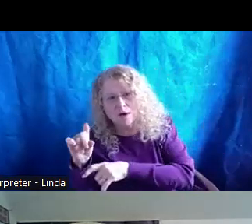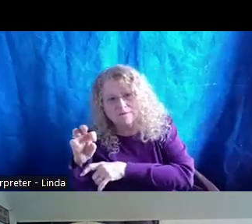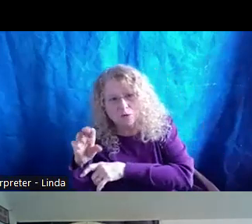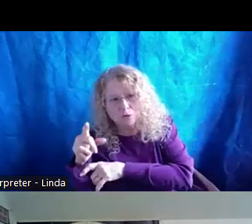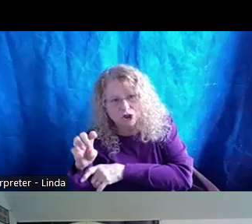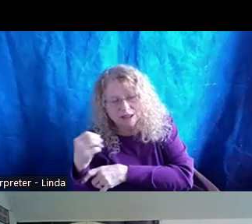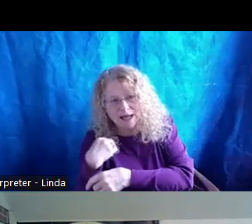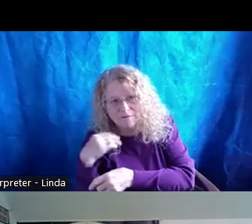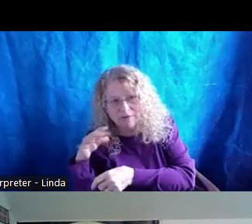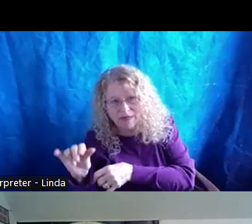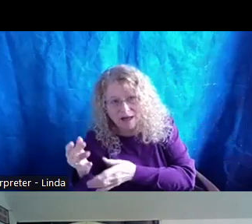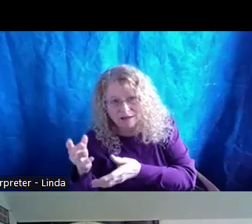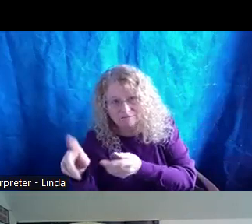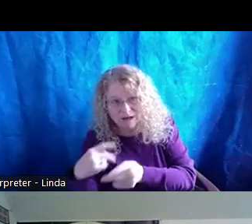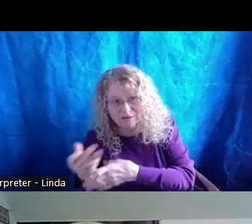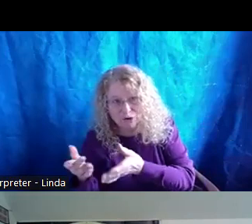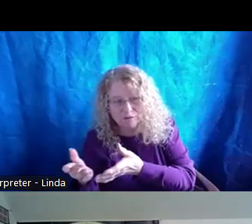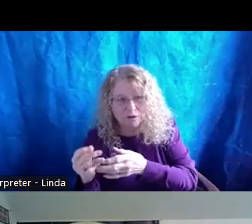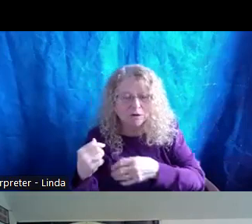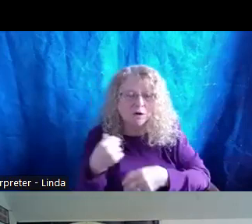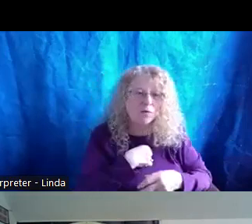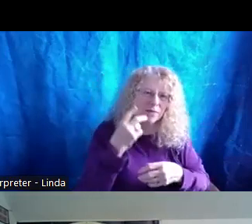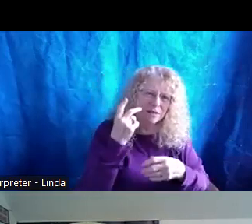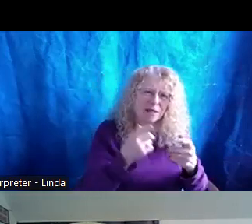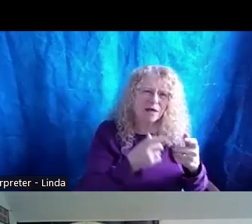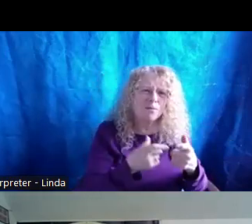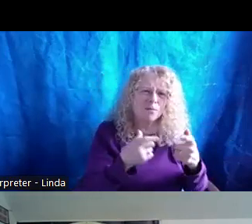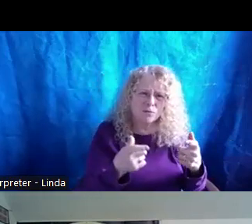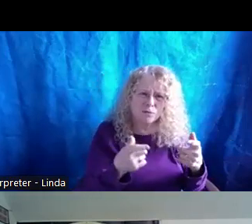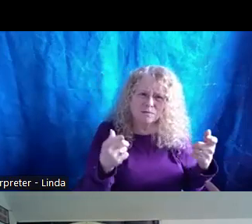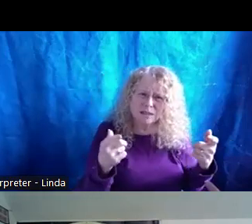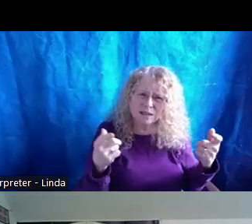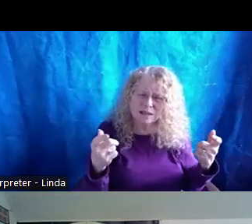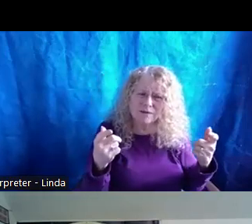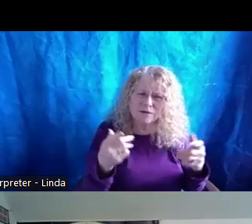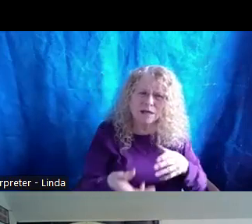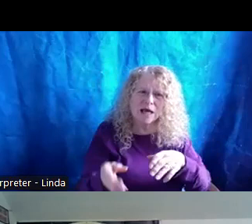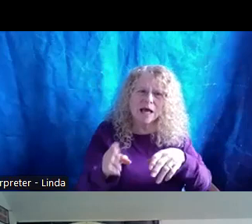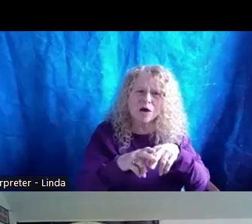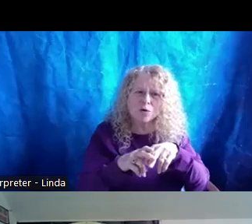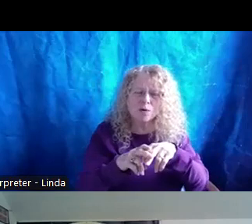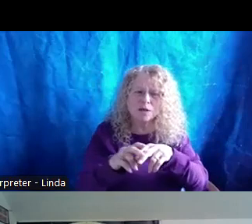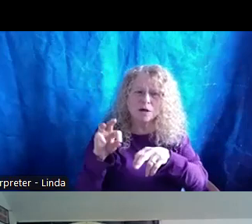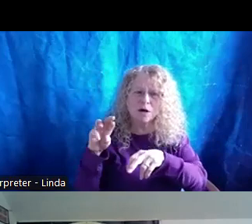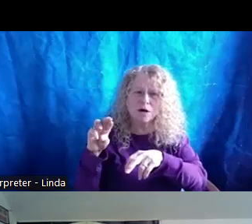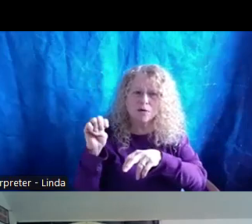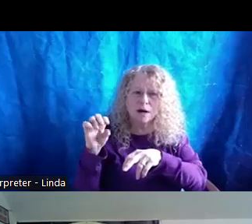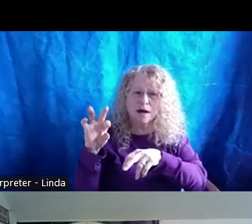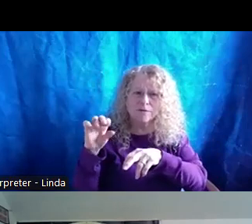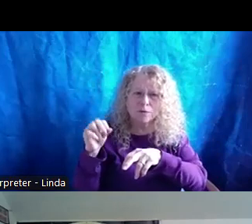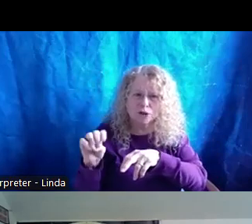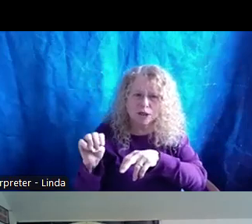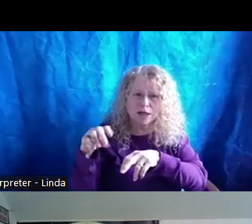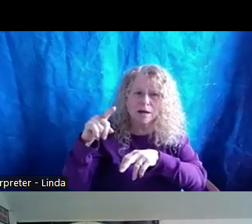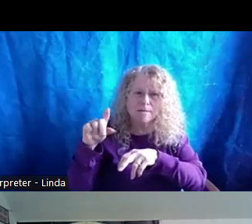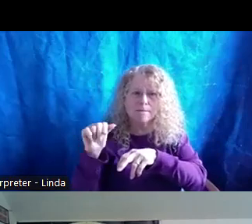SO WE HAVE BEEN SEEING A PRETTY SIGNIFICANT INCREASE IN REFUGEE PAROLEE AND ASYLUM SEEKERS,